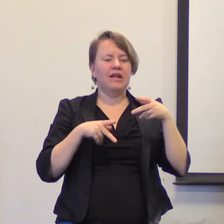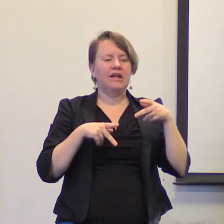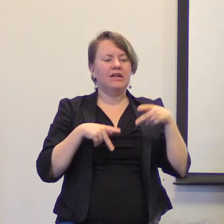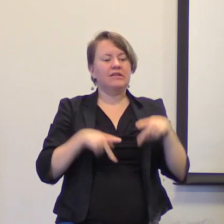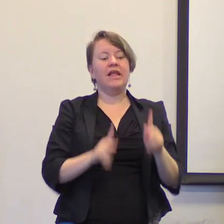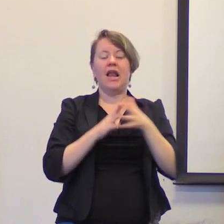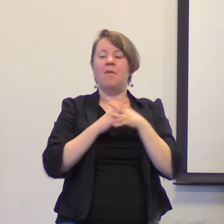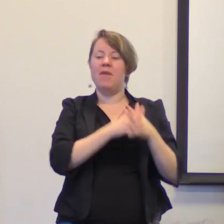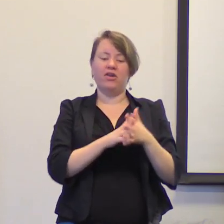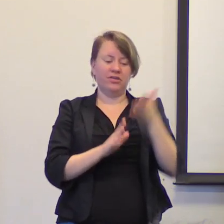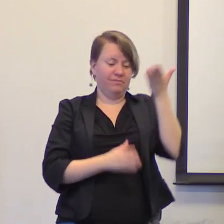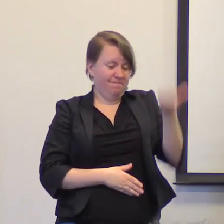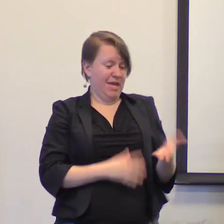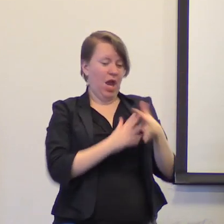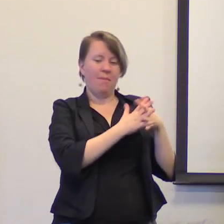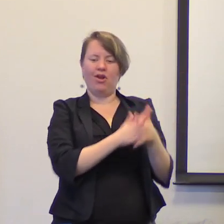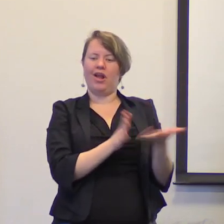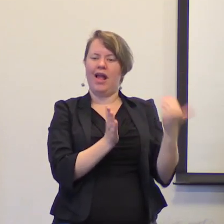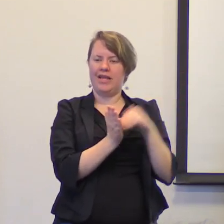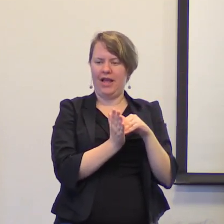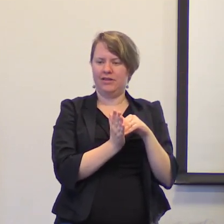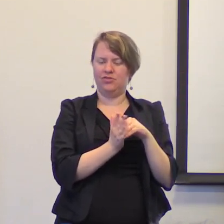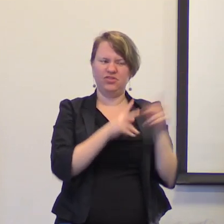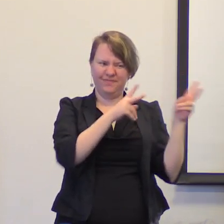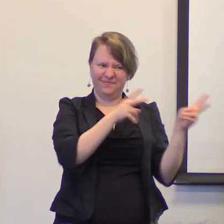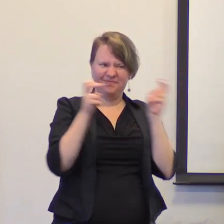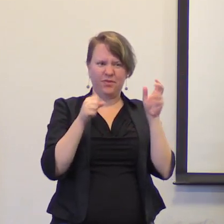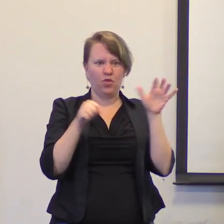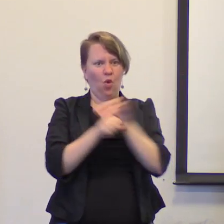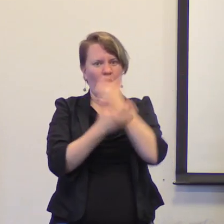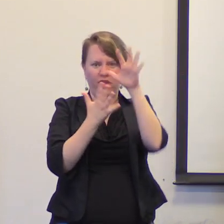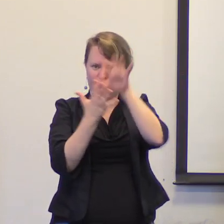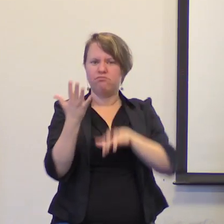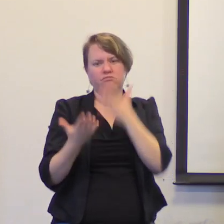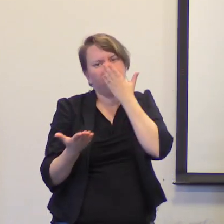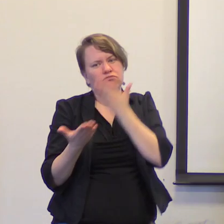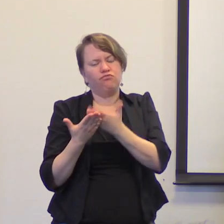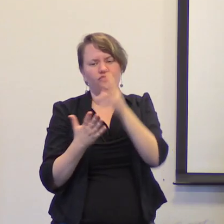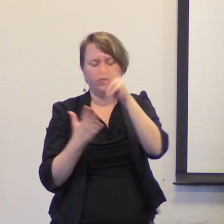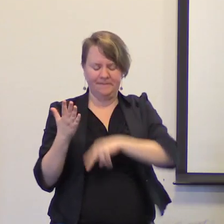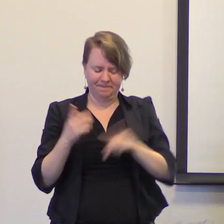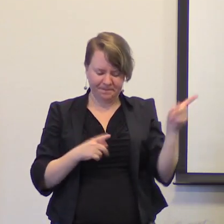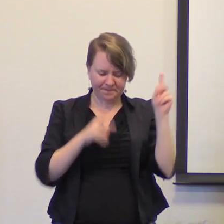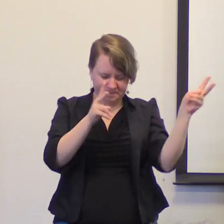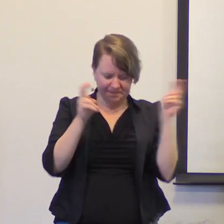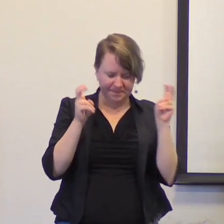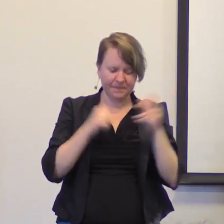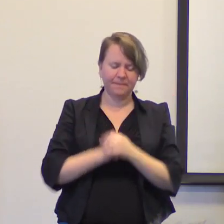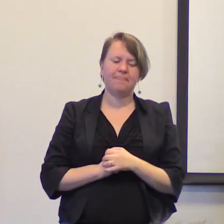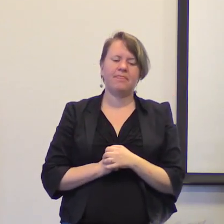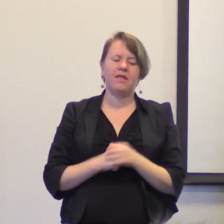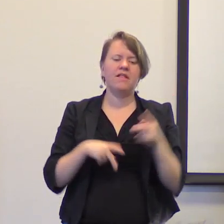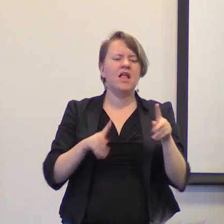Here's just some excerpts. The whole thing is well-worth reading. Hughes says: Let America be America again.